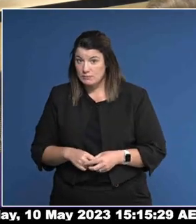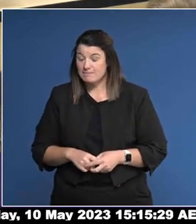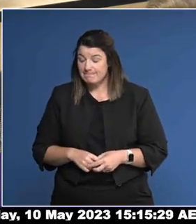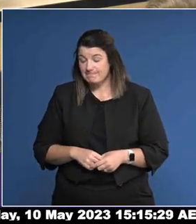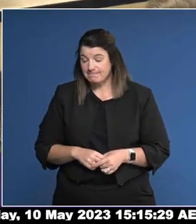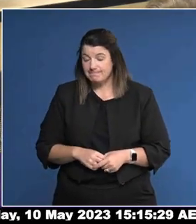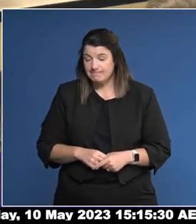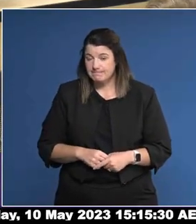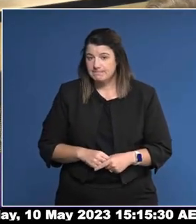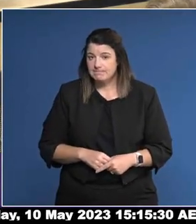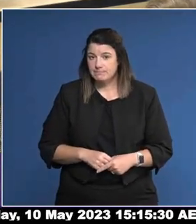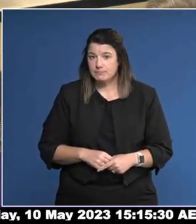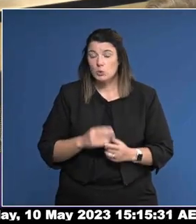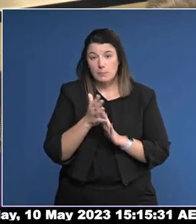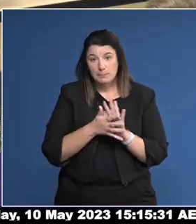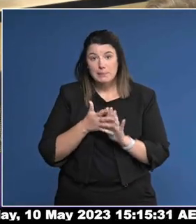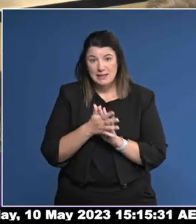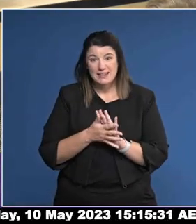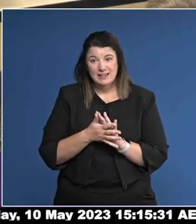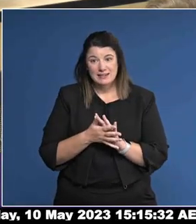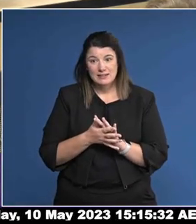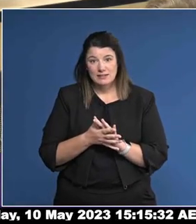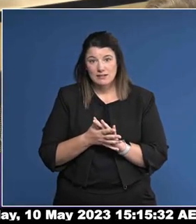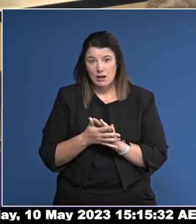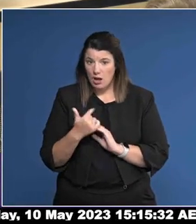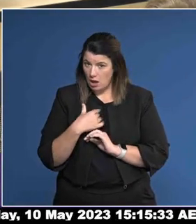So on that basis, you would have to agree, wouldn't you, that there could not